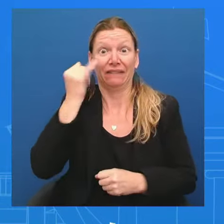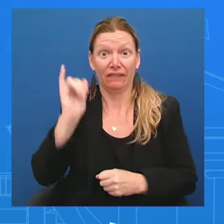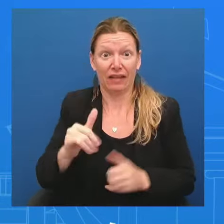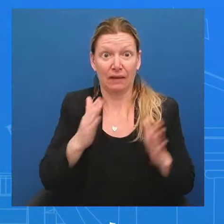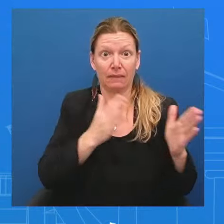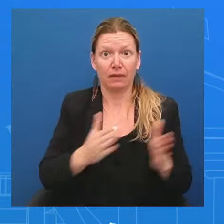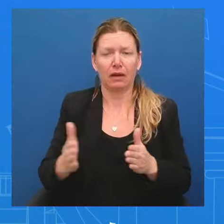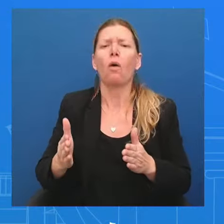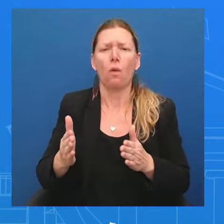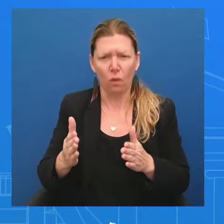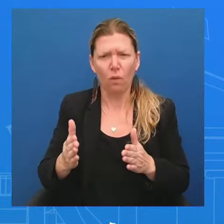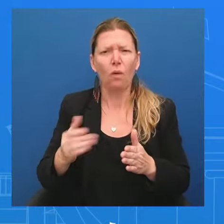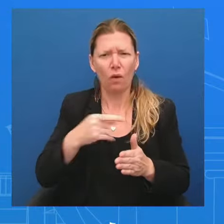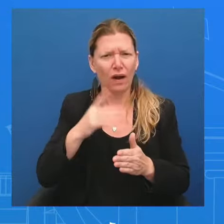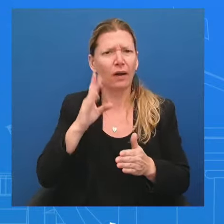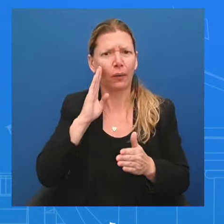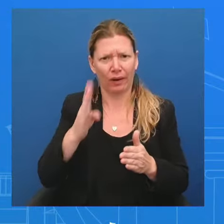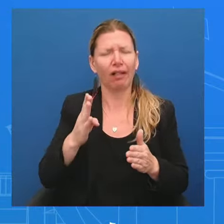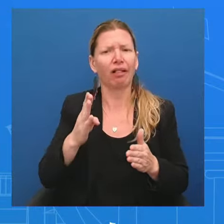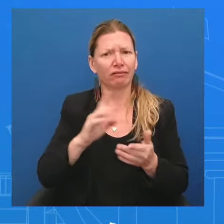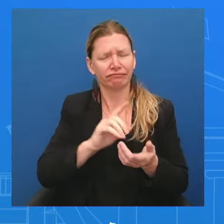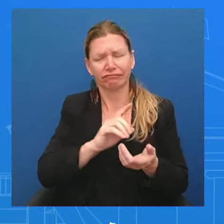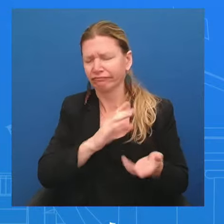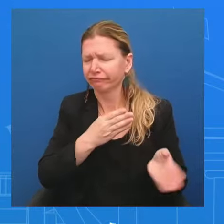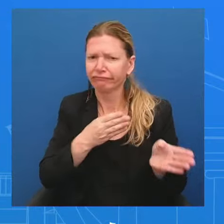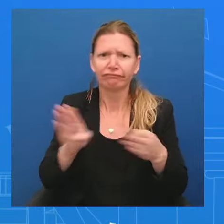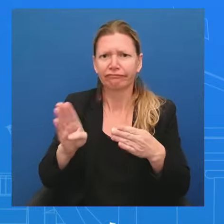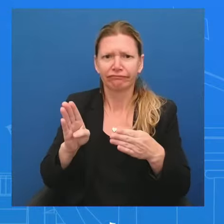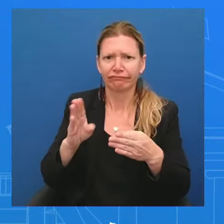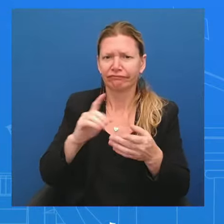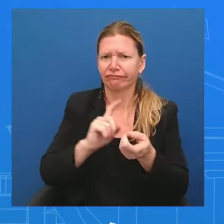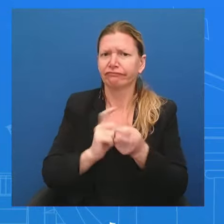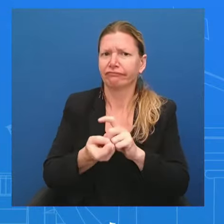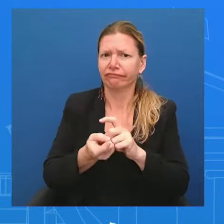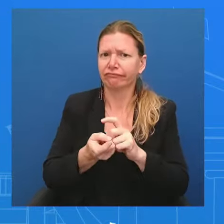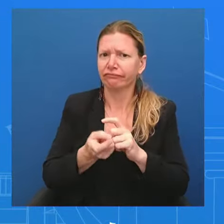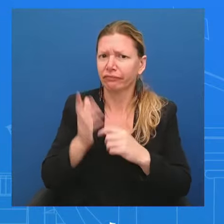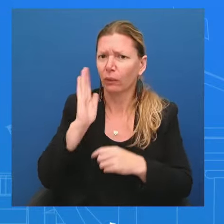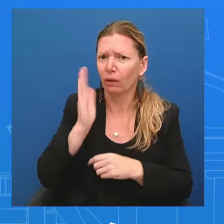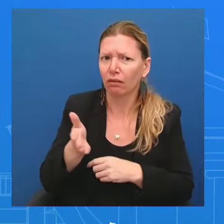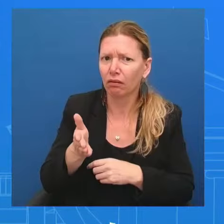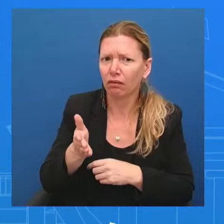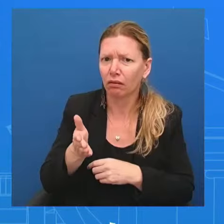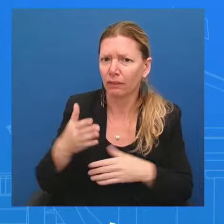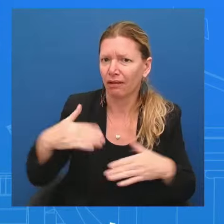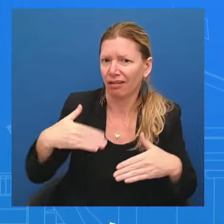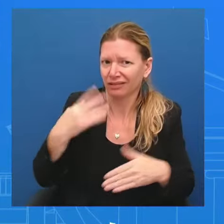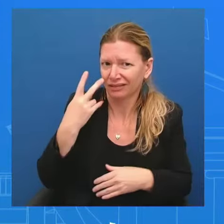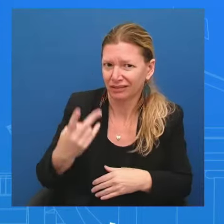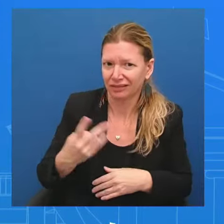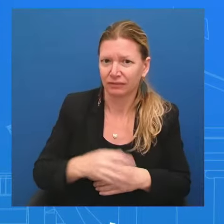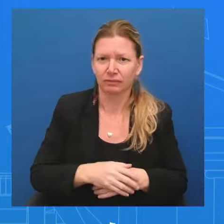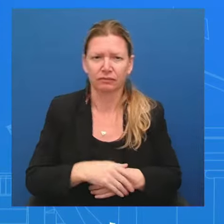We haven't seen that happen at this point. The Press: And why not have him come out and say that himself? Mr. Kirby: The President has been speaking to leaders